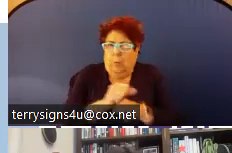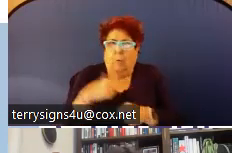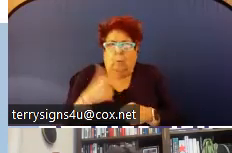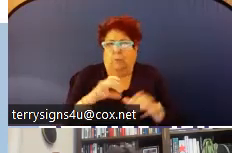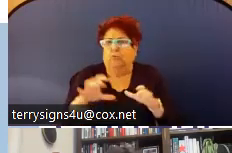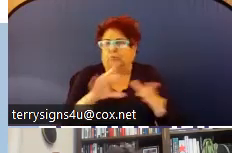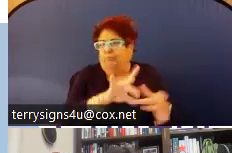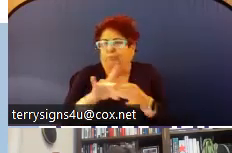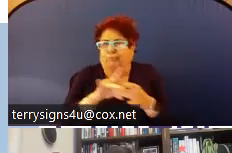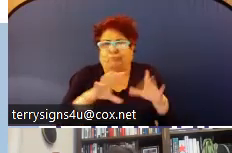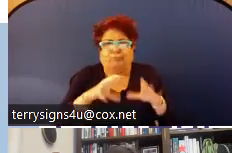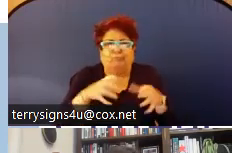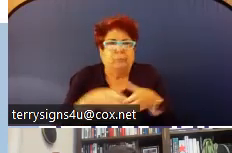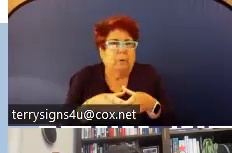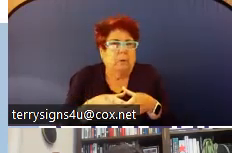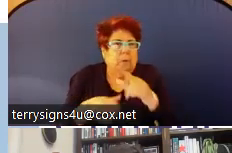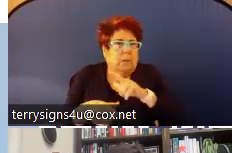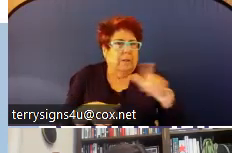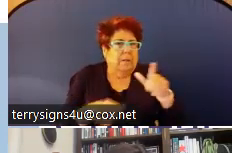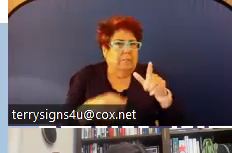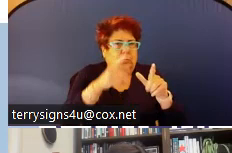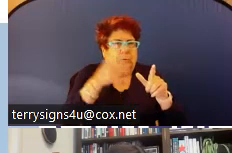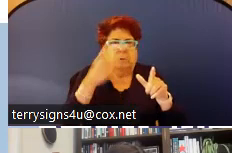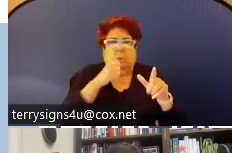On the left you see an orange county homeowner previously that homeowner